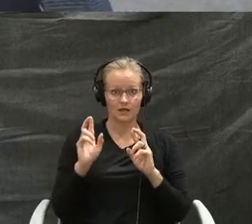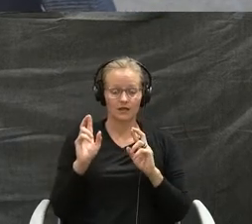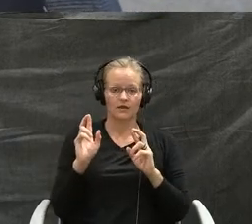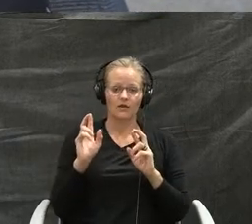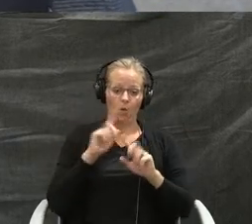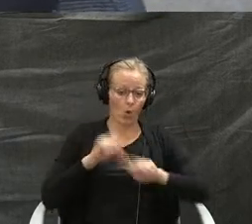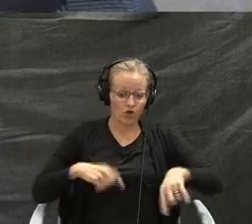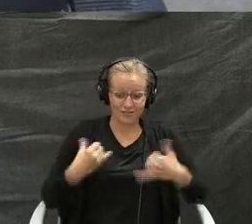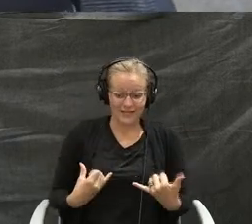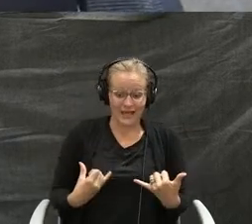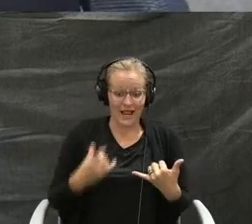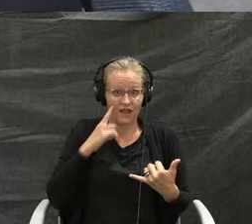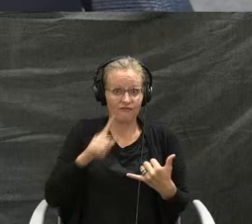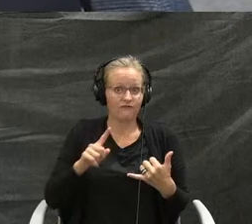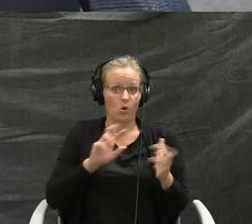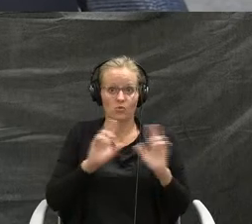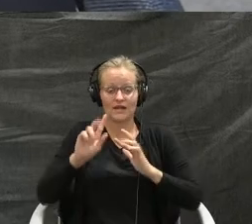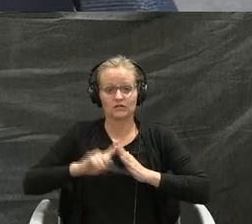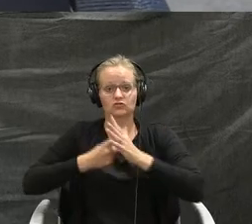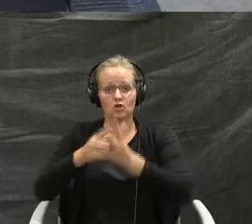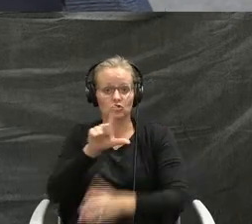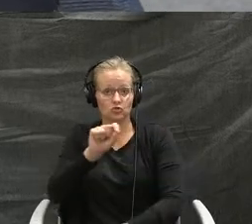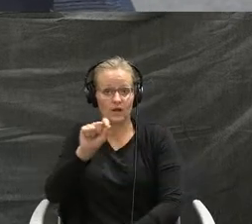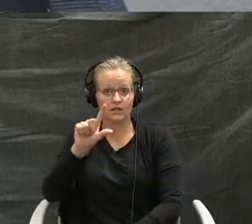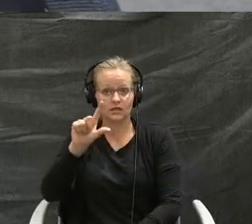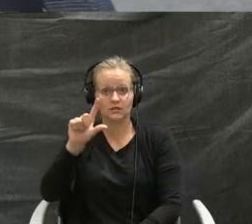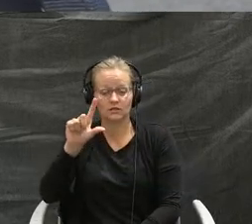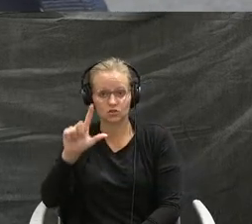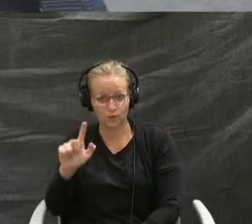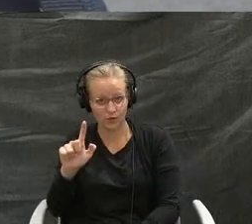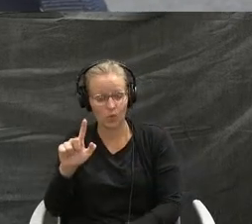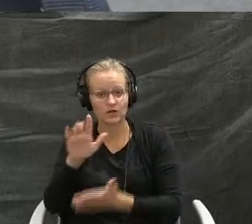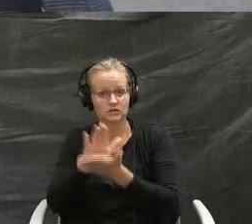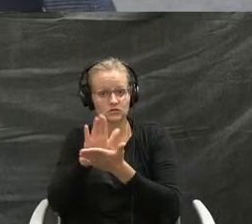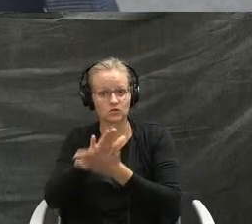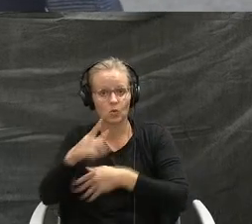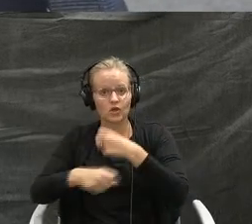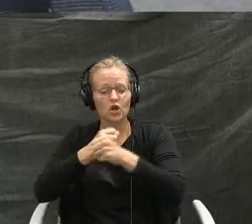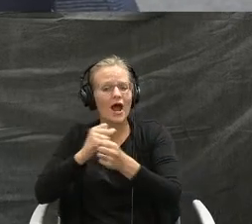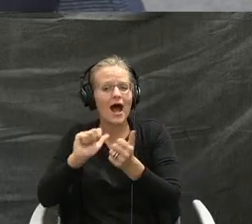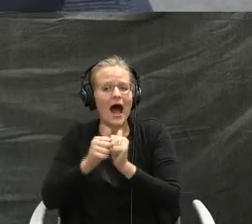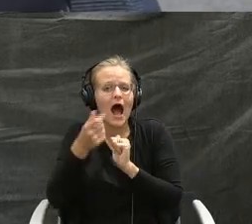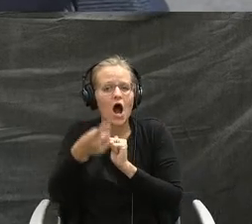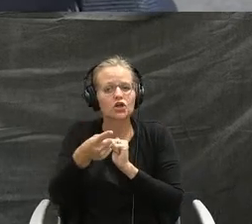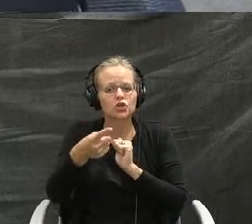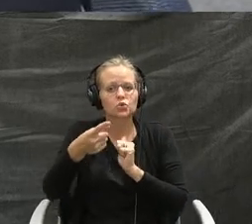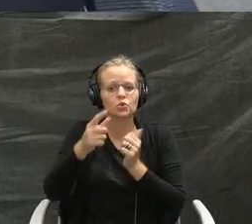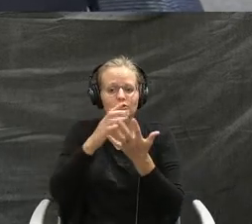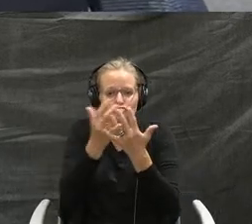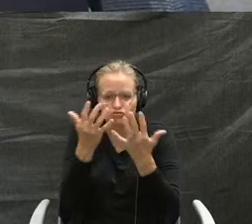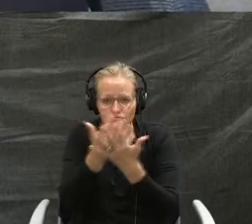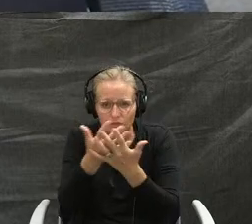year. How are you going to screen the children in the staff everyday for illness or symptoms? Are the classrooms